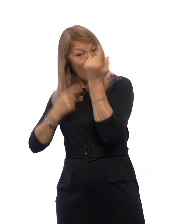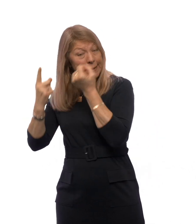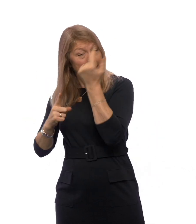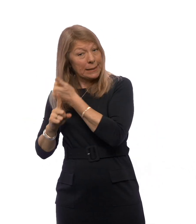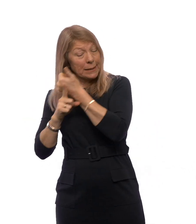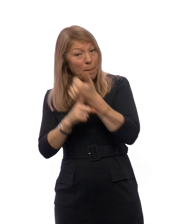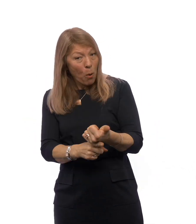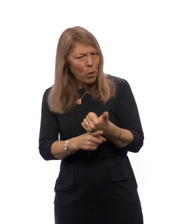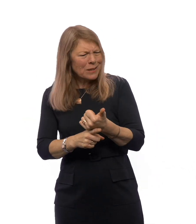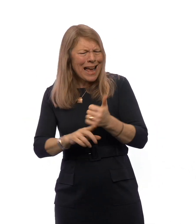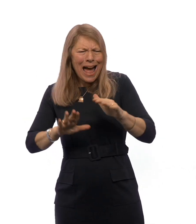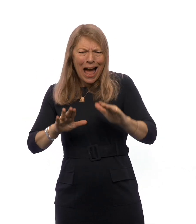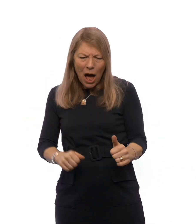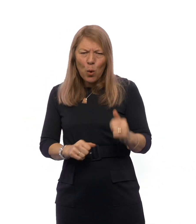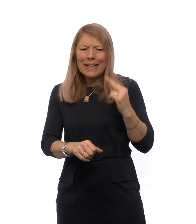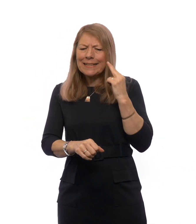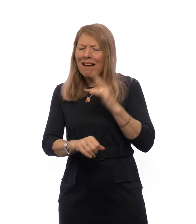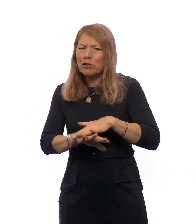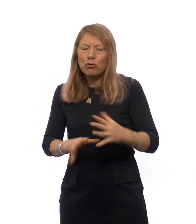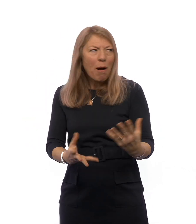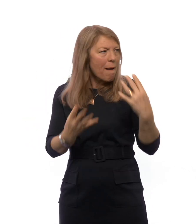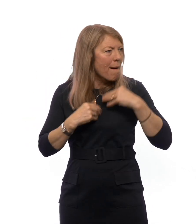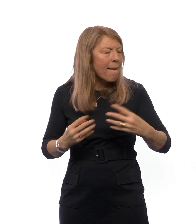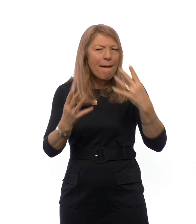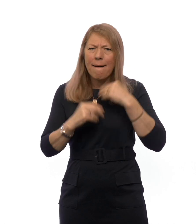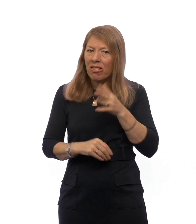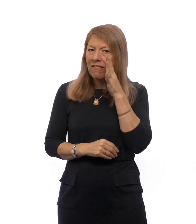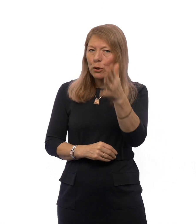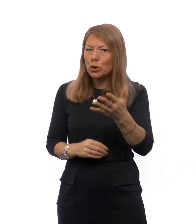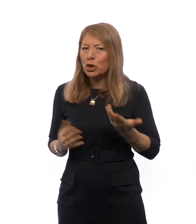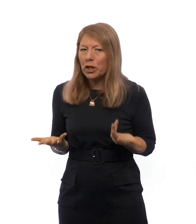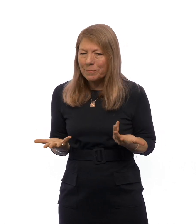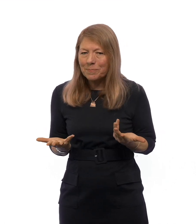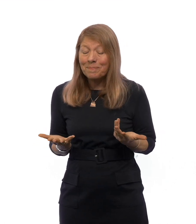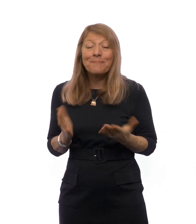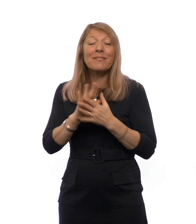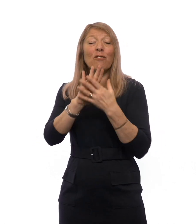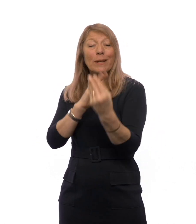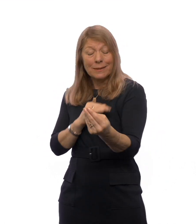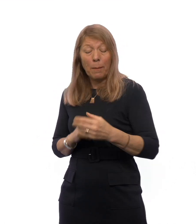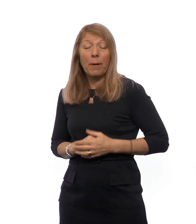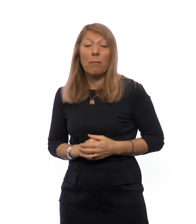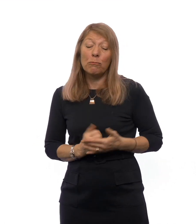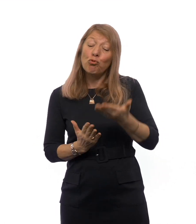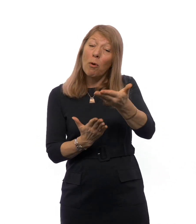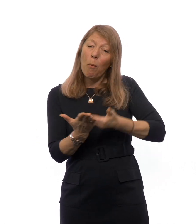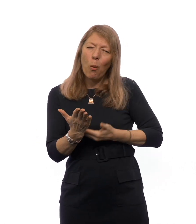reported that there has been a 38% decrease in teachers of deaf children between 2011 and 2024,